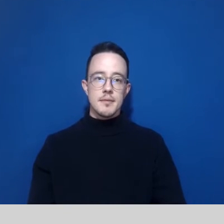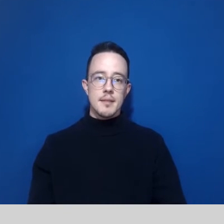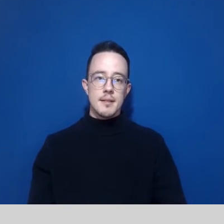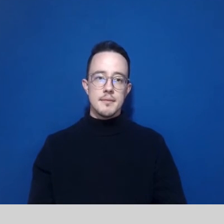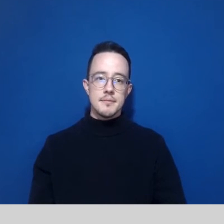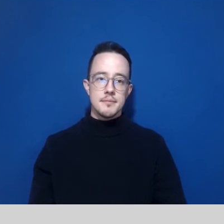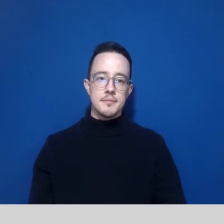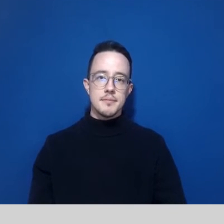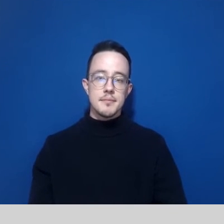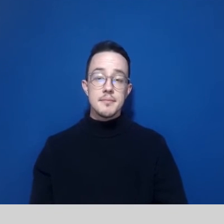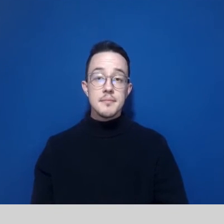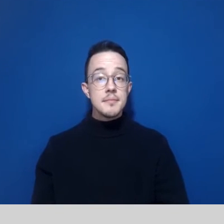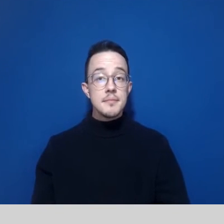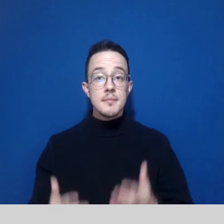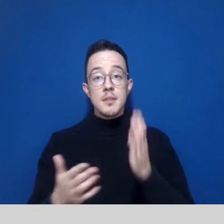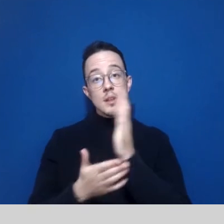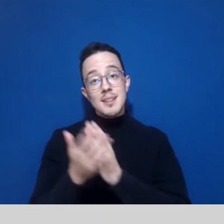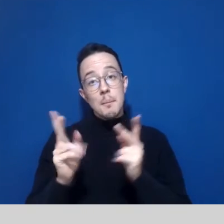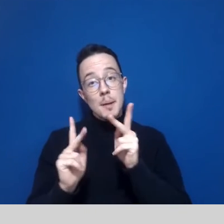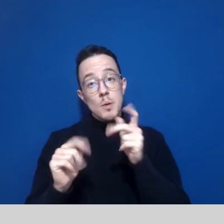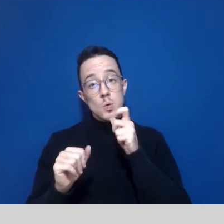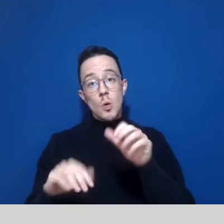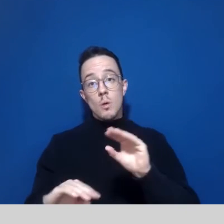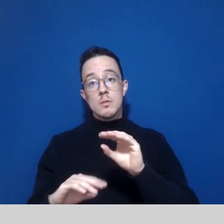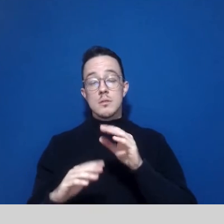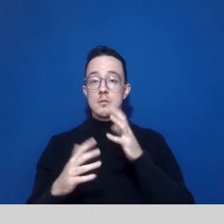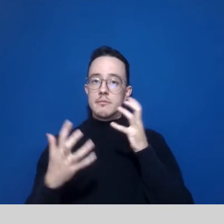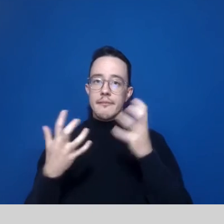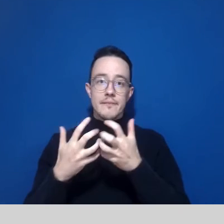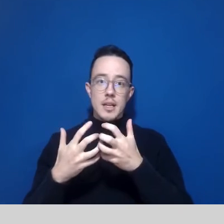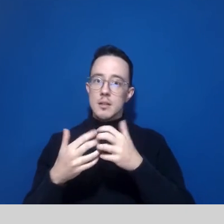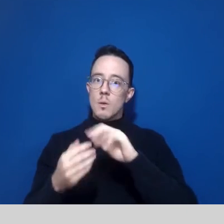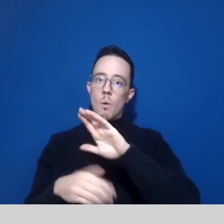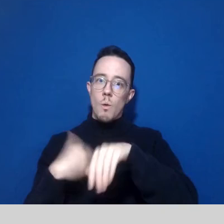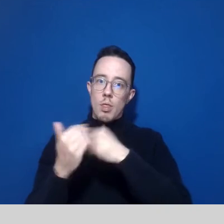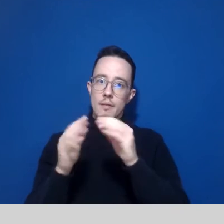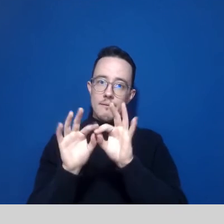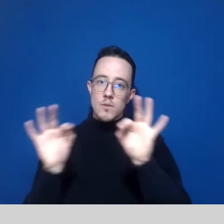because there are people who don't fit into all these forms.